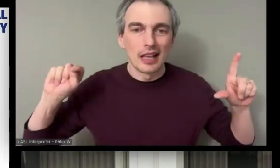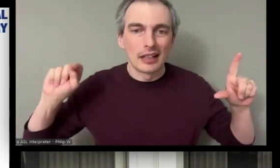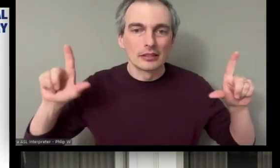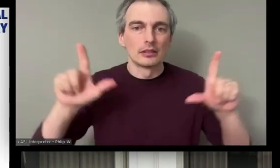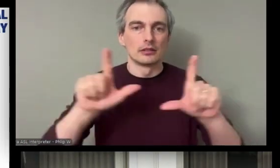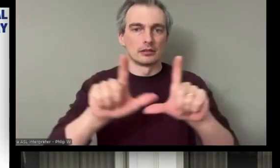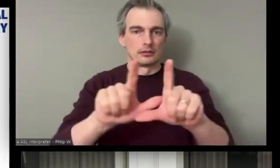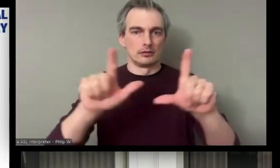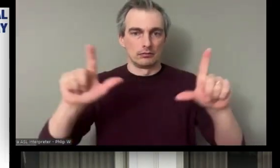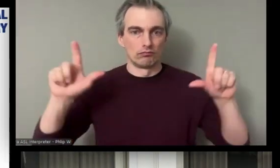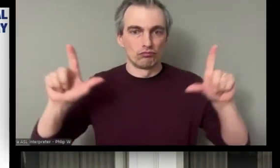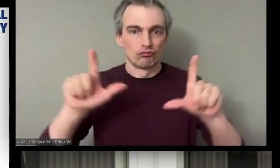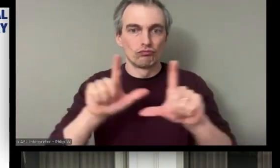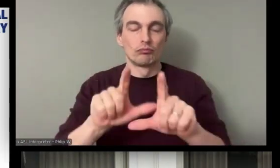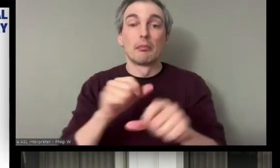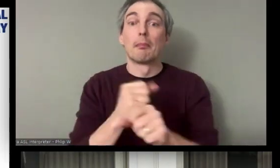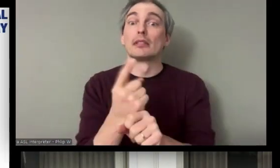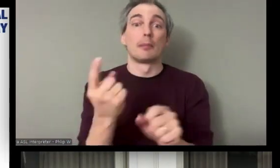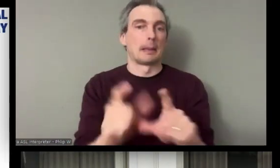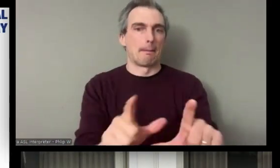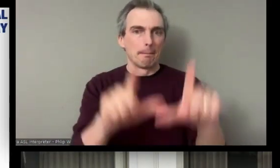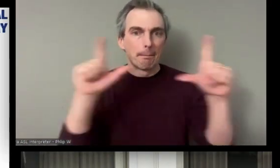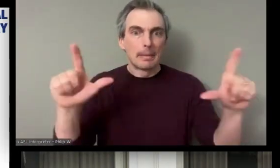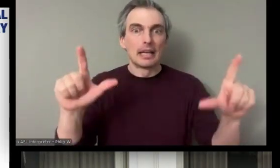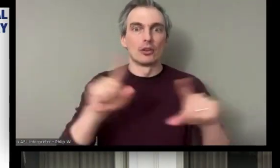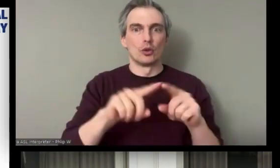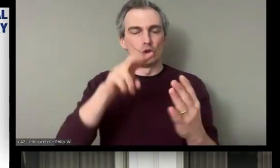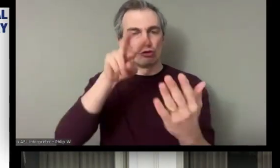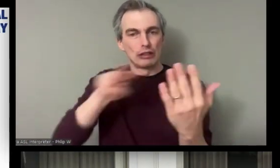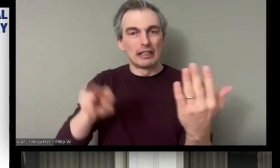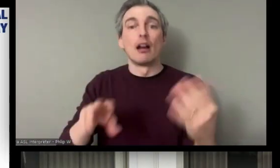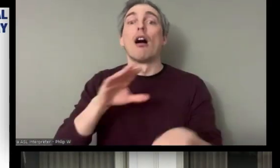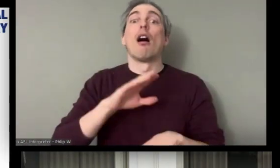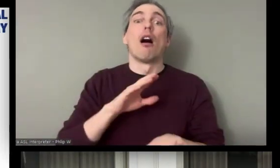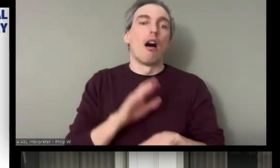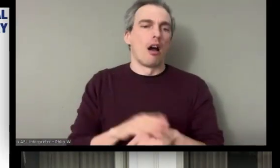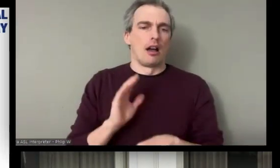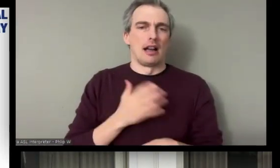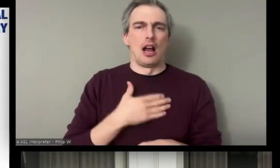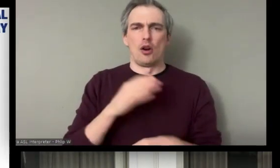know, on our computer screens, we're hitting command plus plus plus. To magnify.